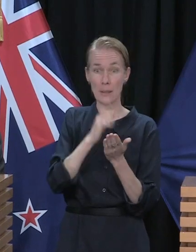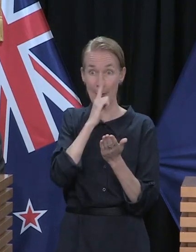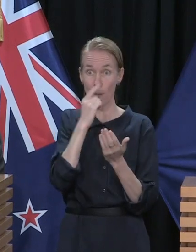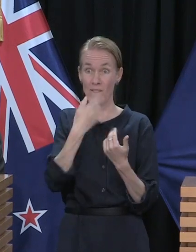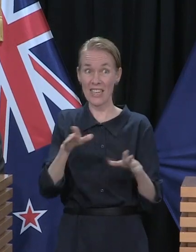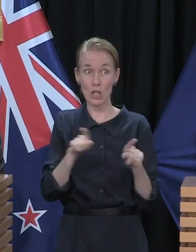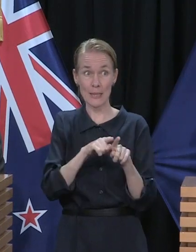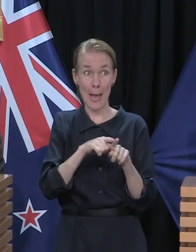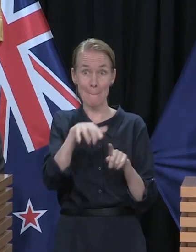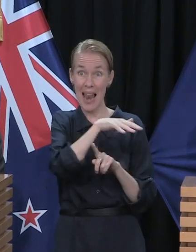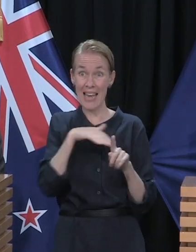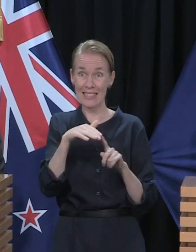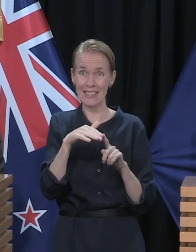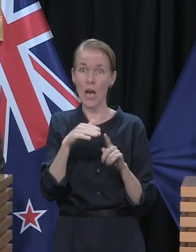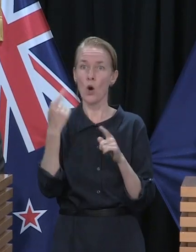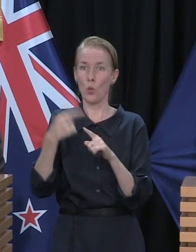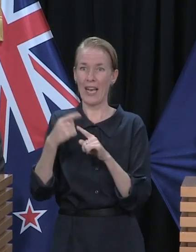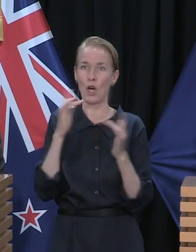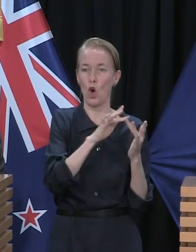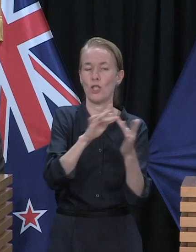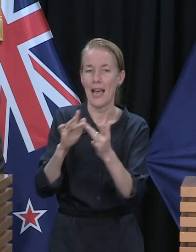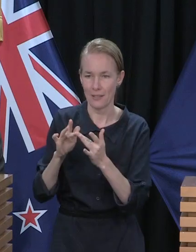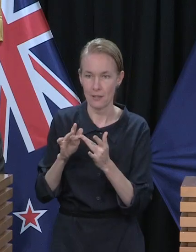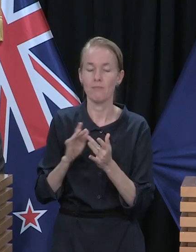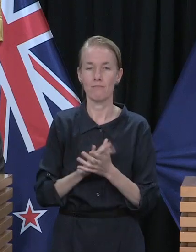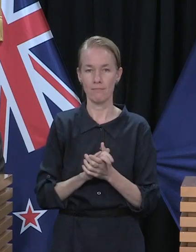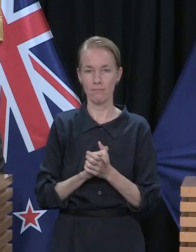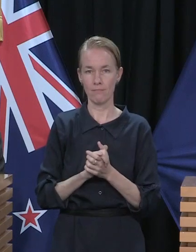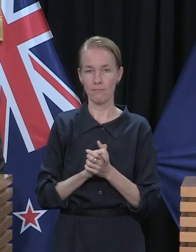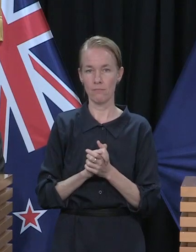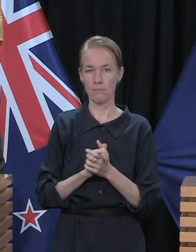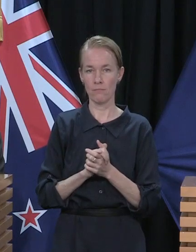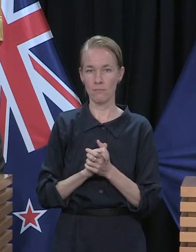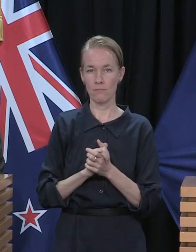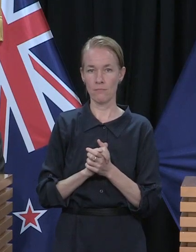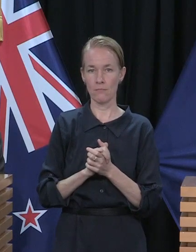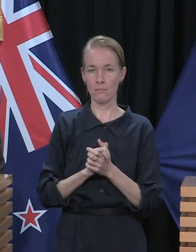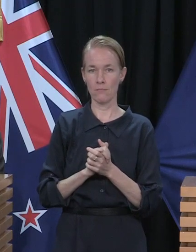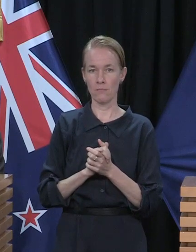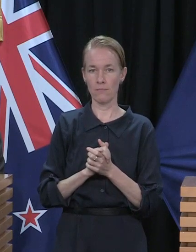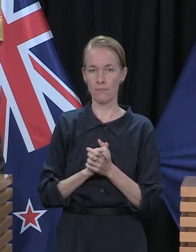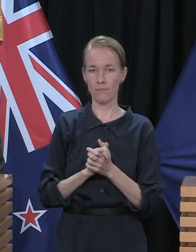become. Back to what you were saying before about isolating people, is that...